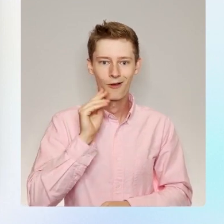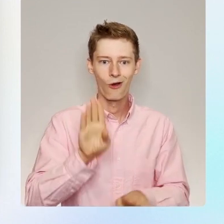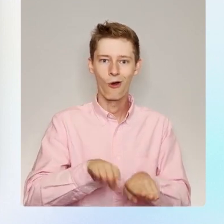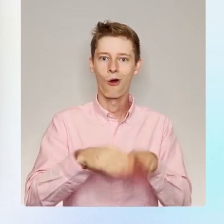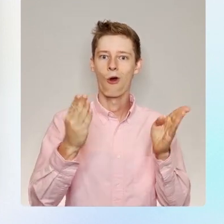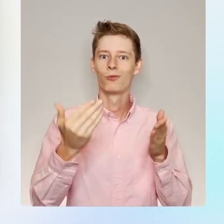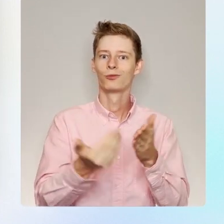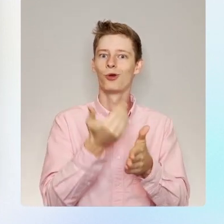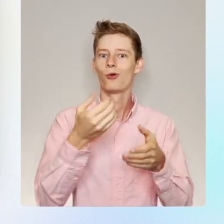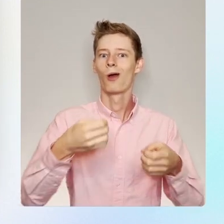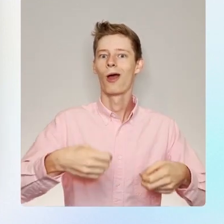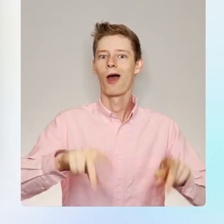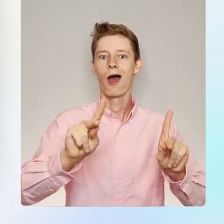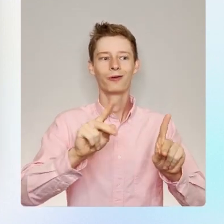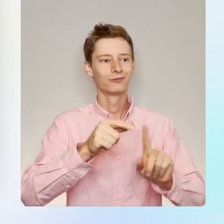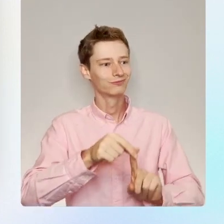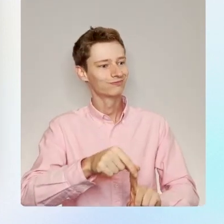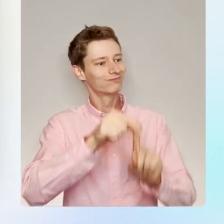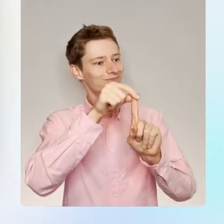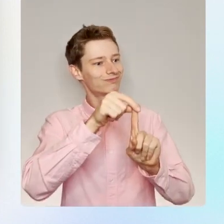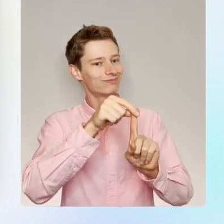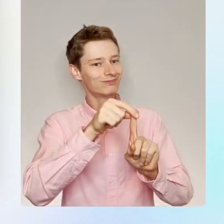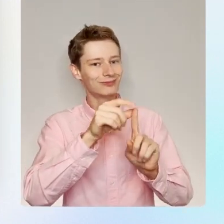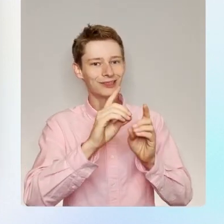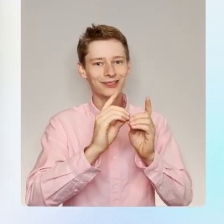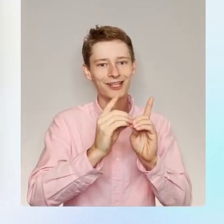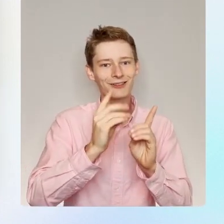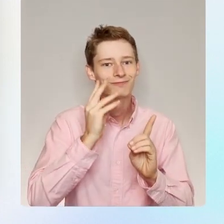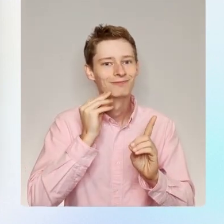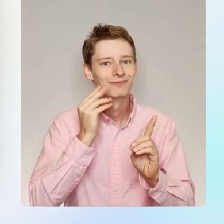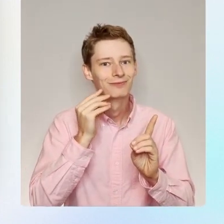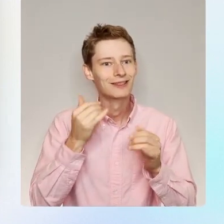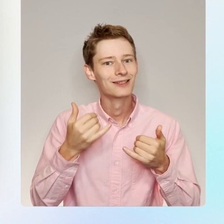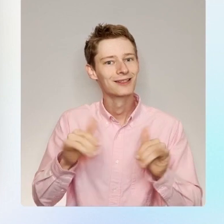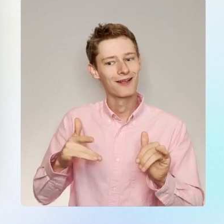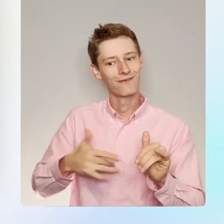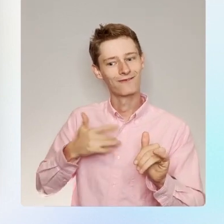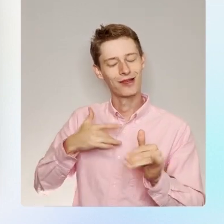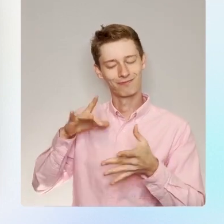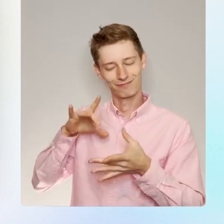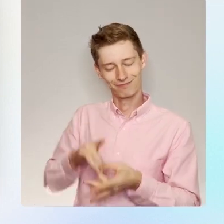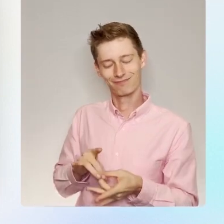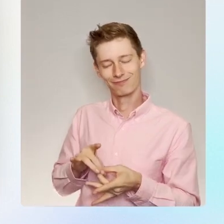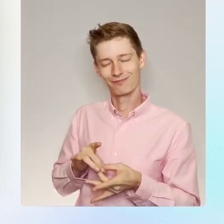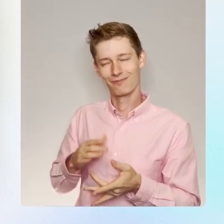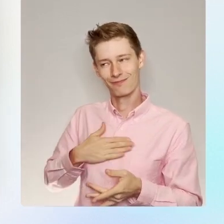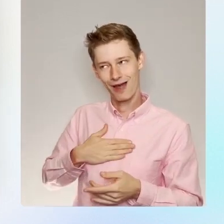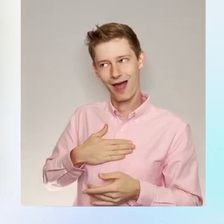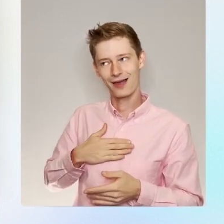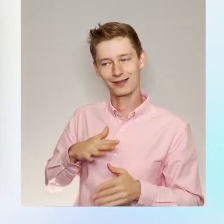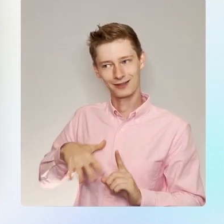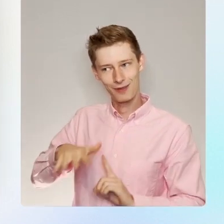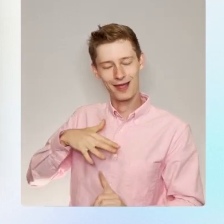for unique digital experiences while staying present in your own space.